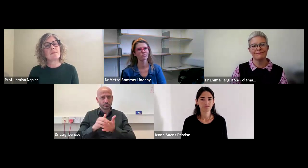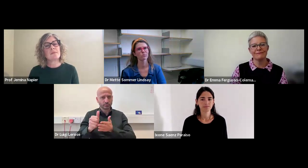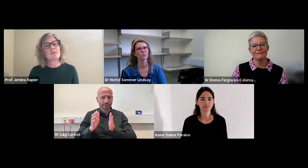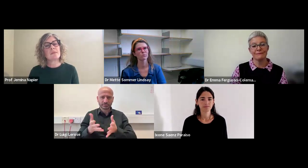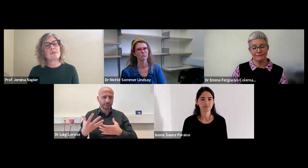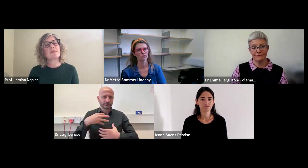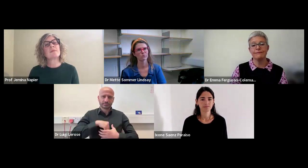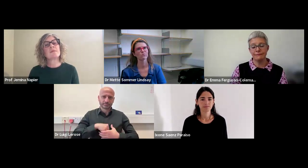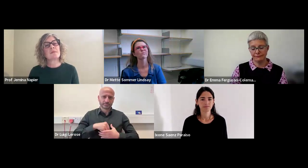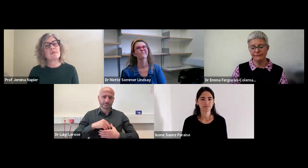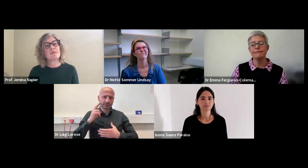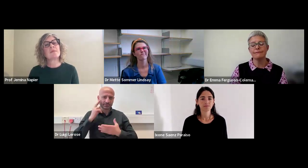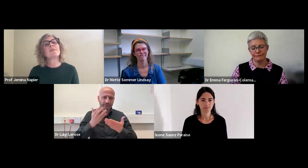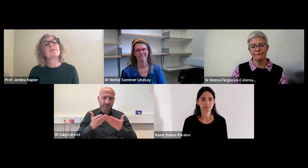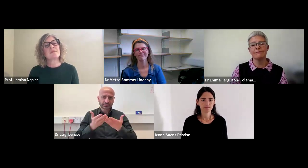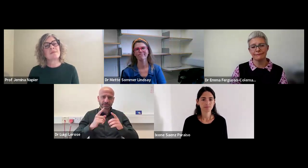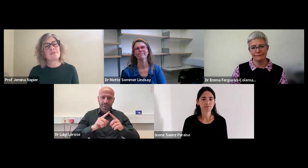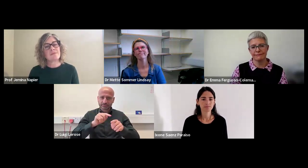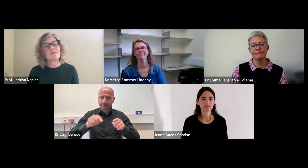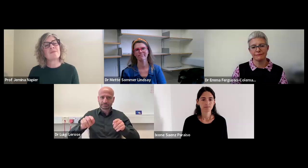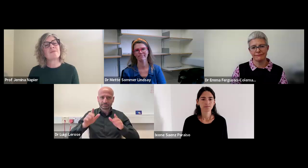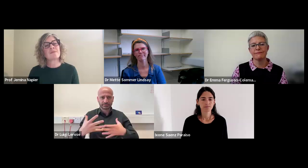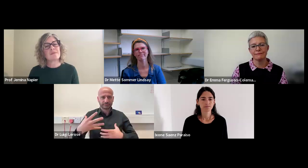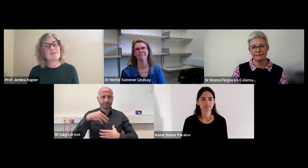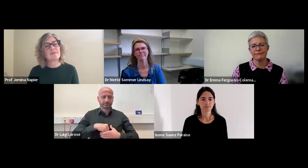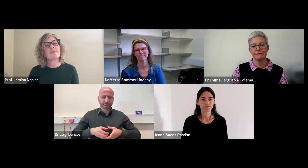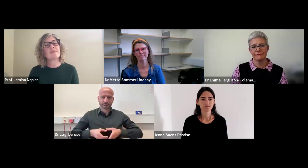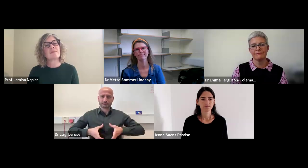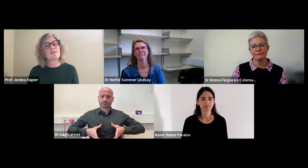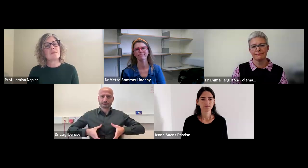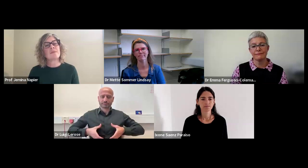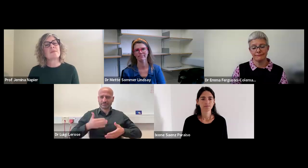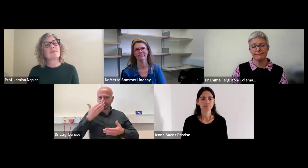agency in different spheres, and you know in terms of deaf studies, you cannot separate